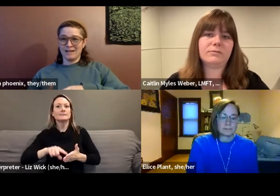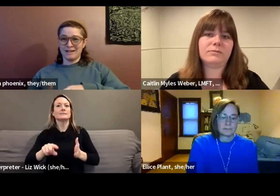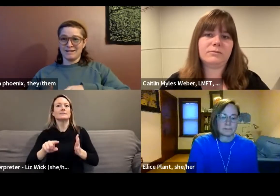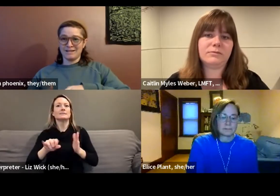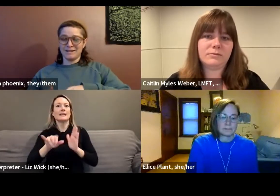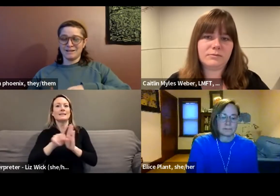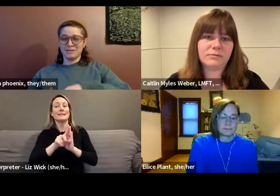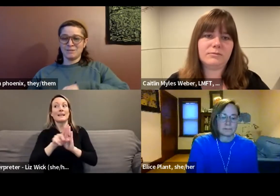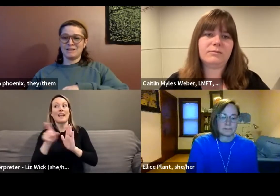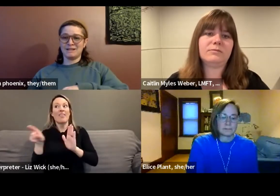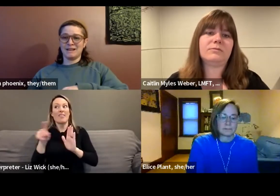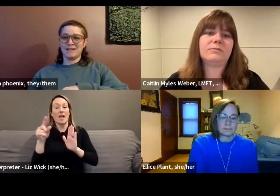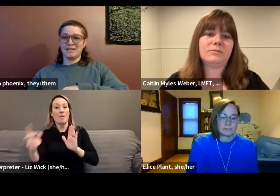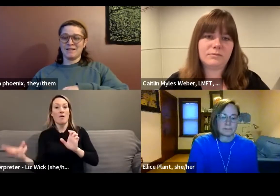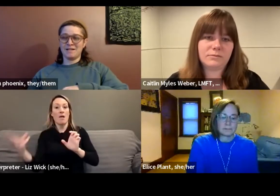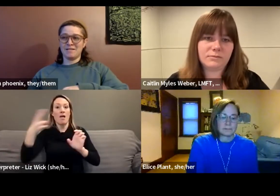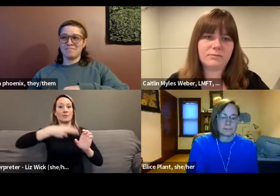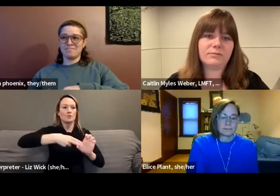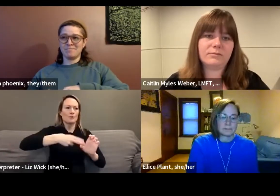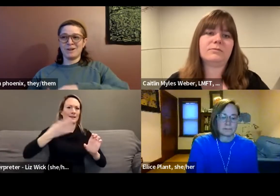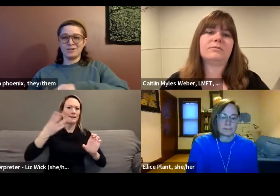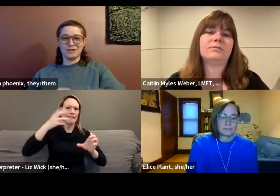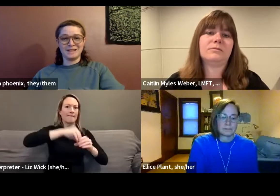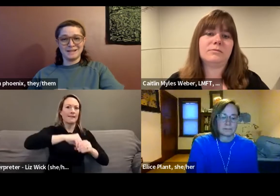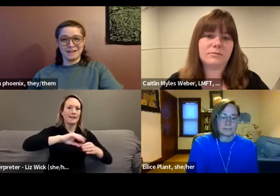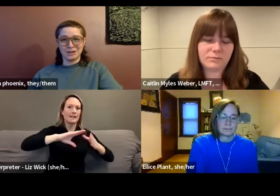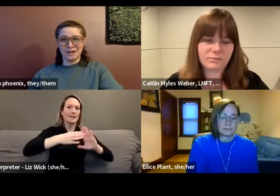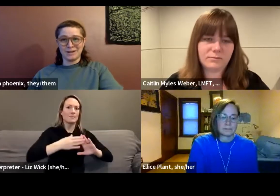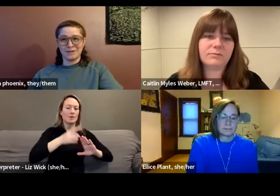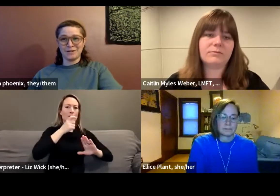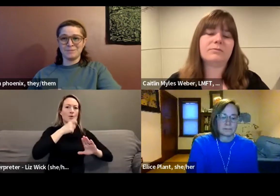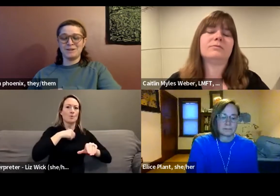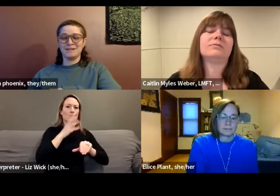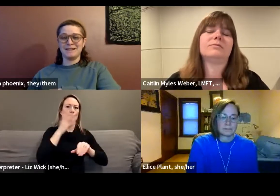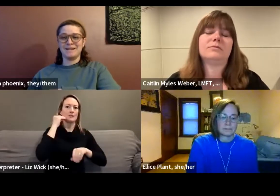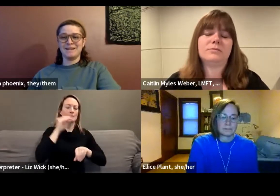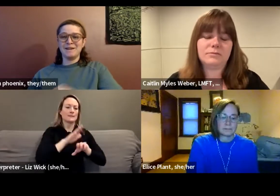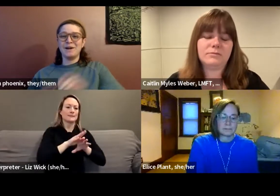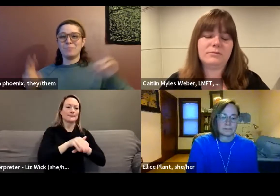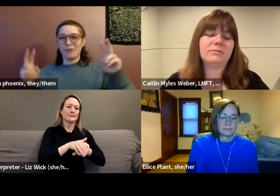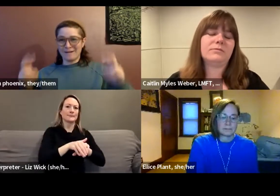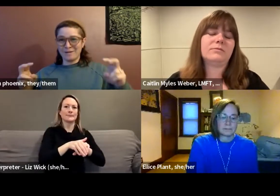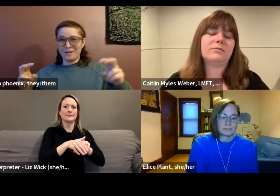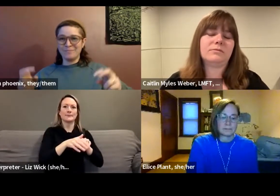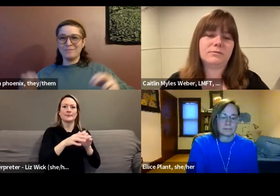that is experiencing marginalization or experiencing a problem